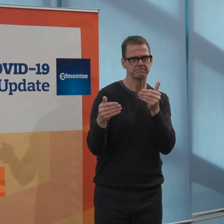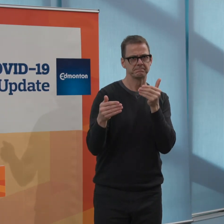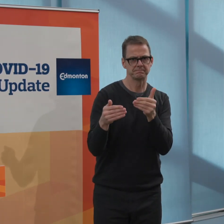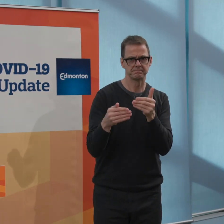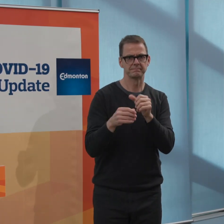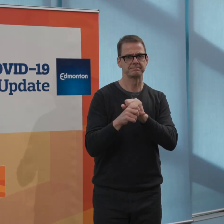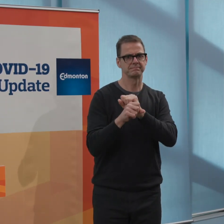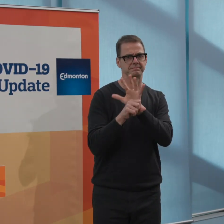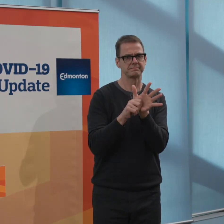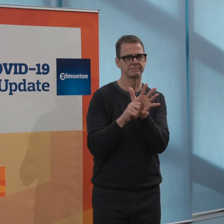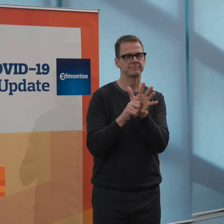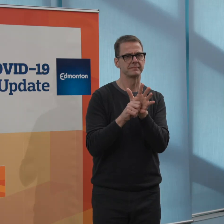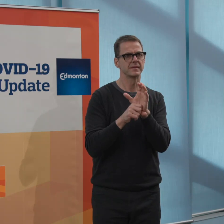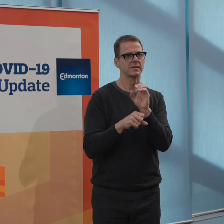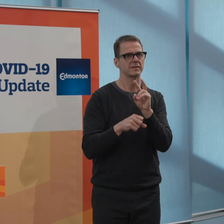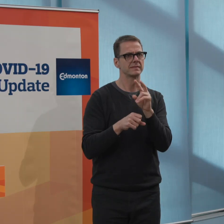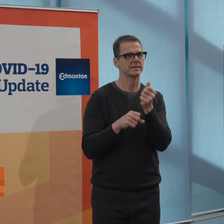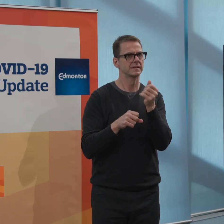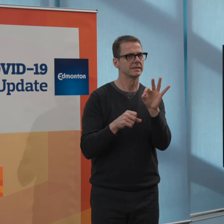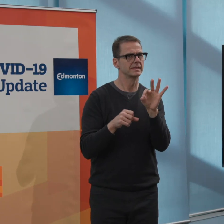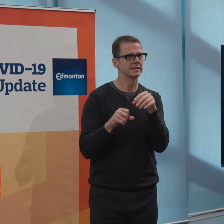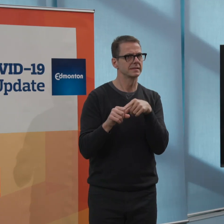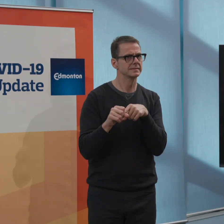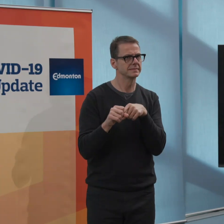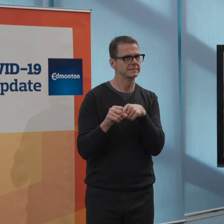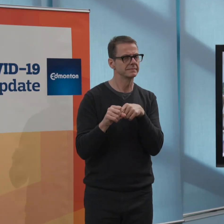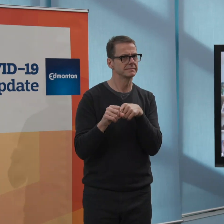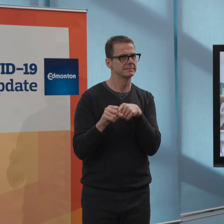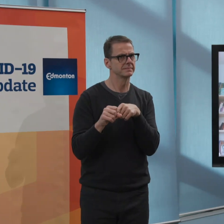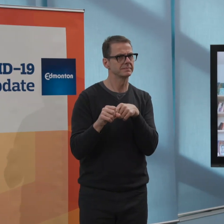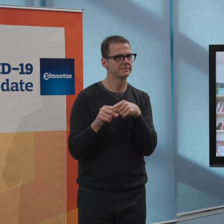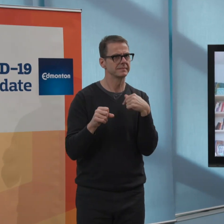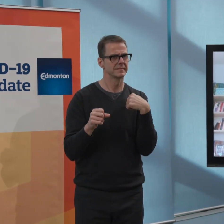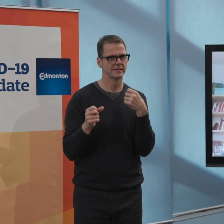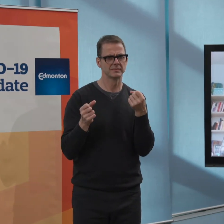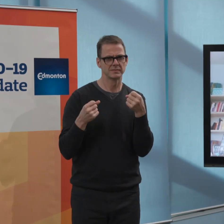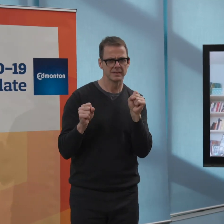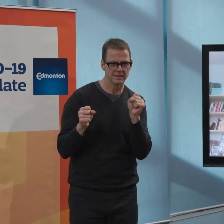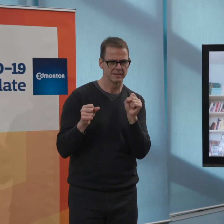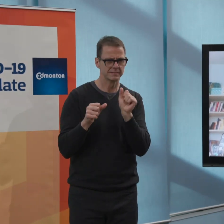manage this extraordinary challenge ensuring the health and safety of our